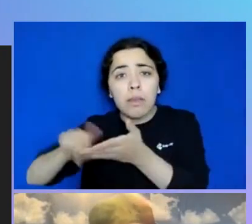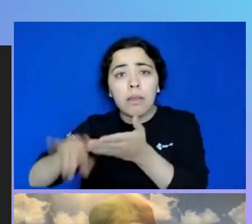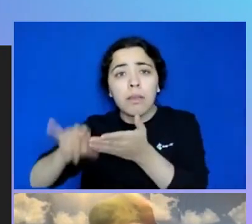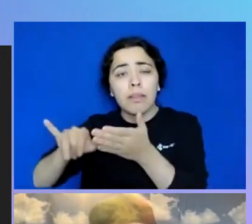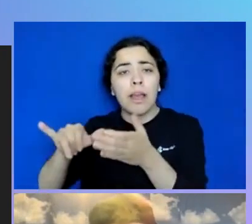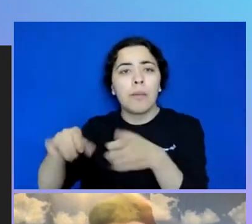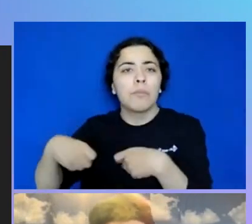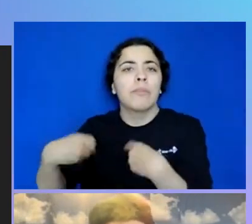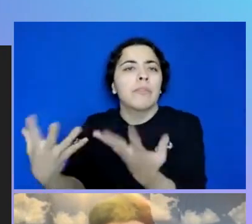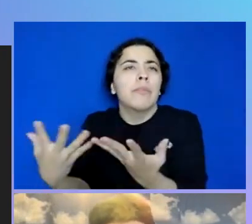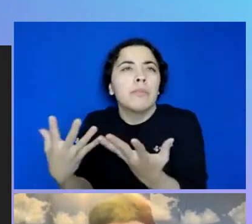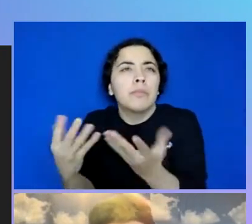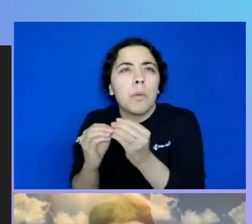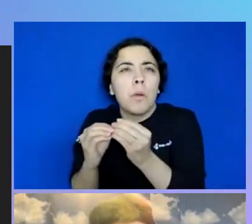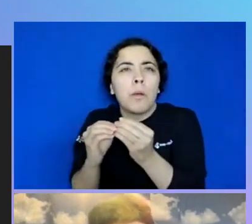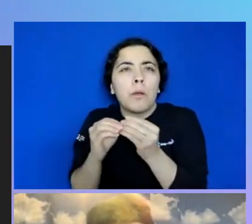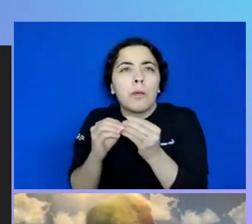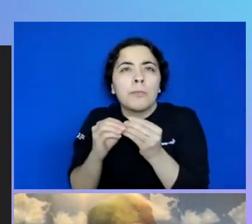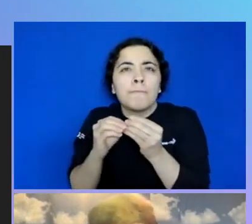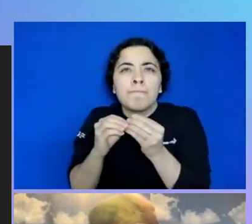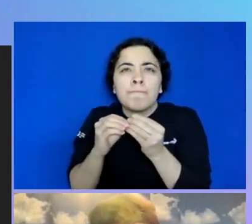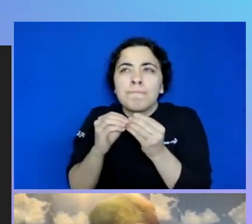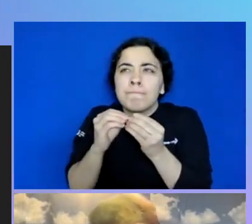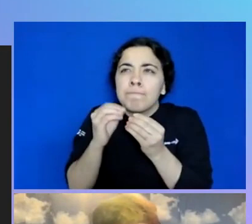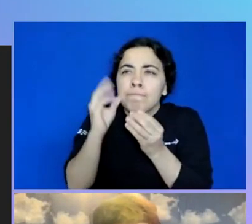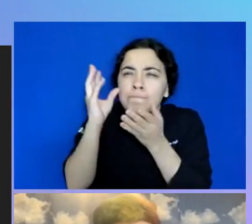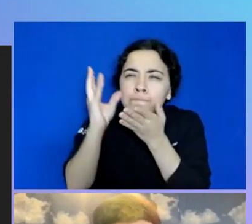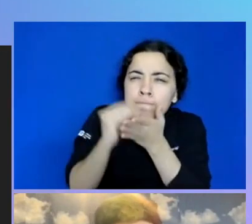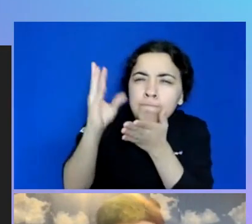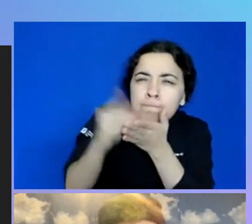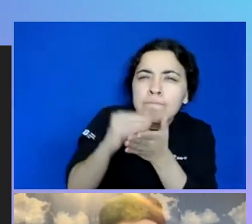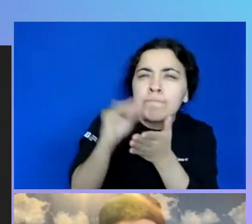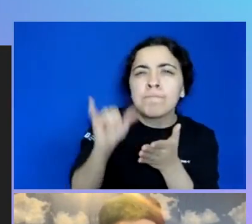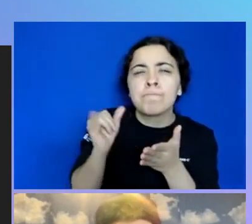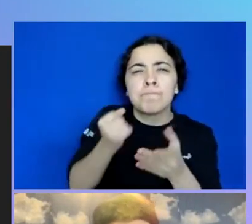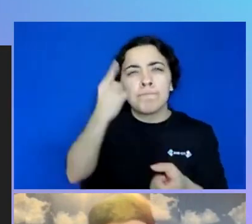us some insight into this because if you think about it,